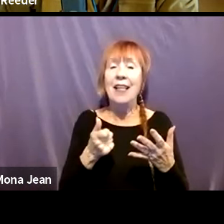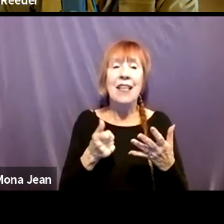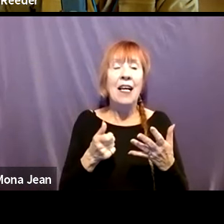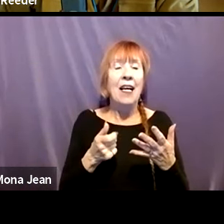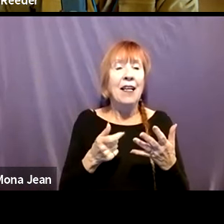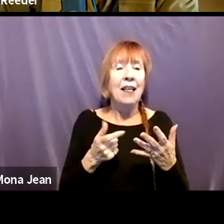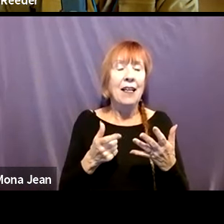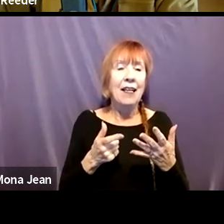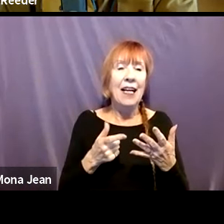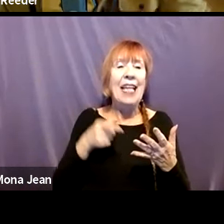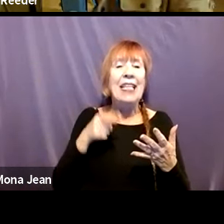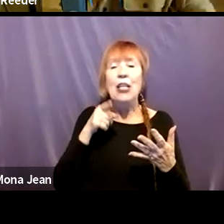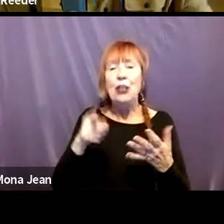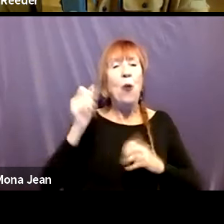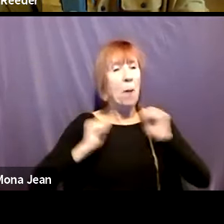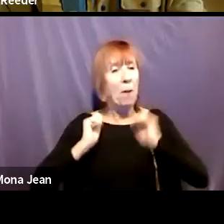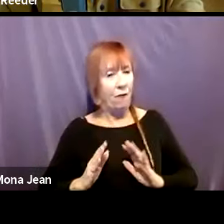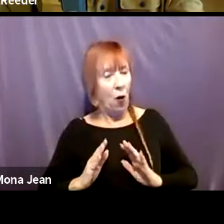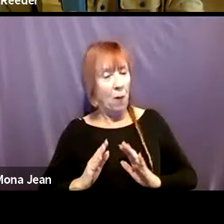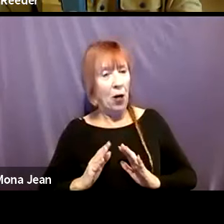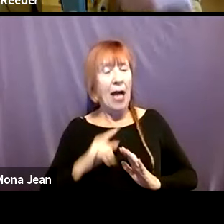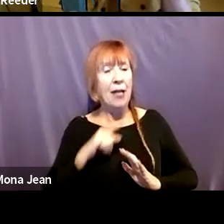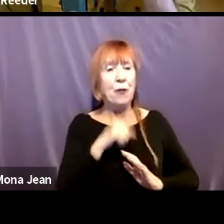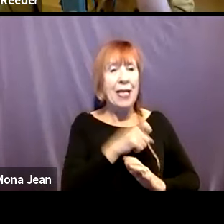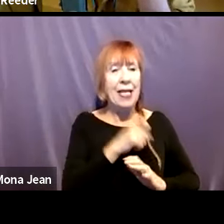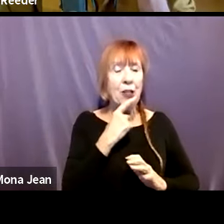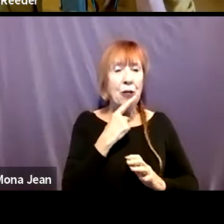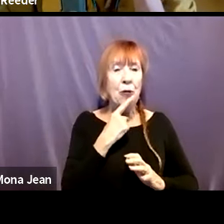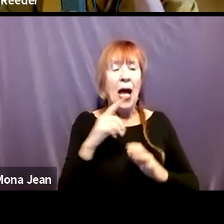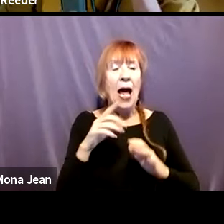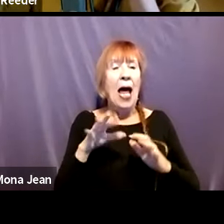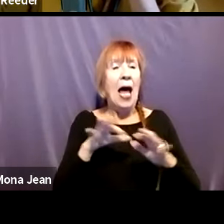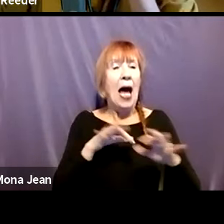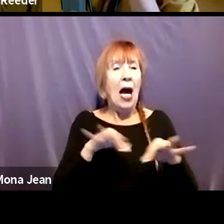this is a performance, and you need to take them from point A to point B emotionally,